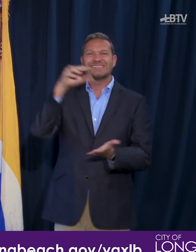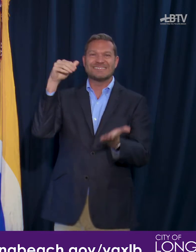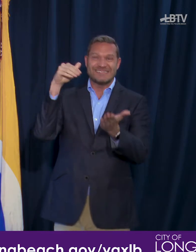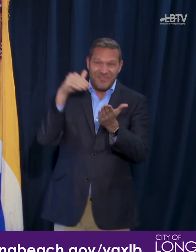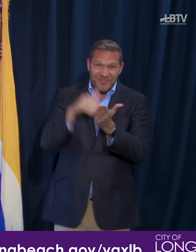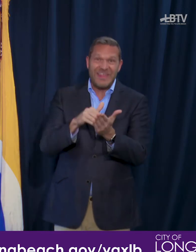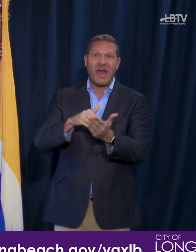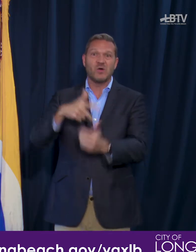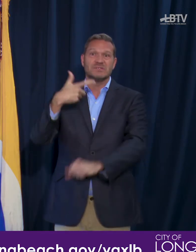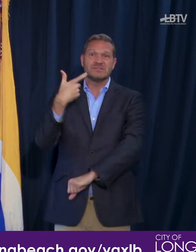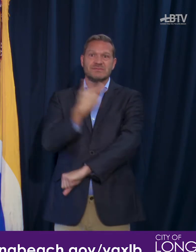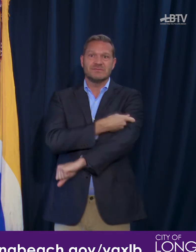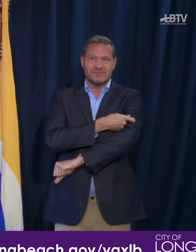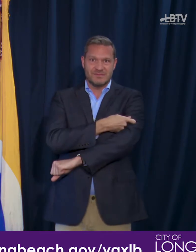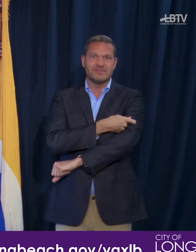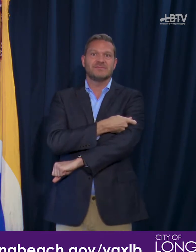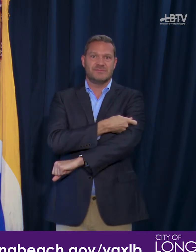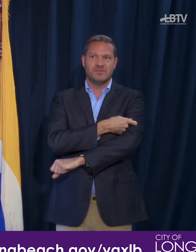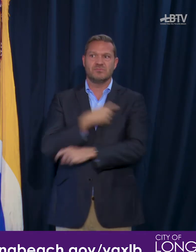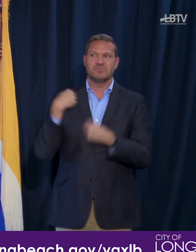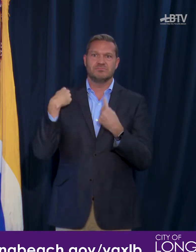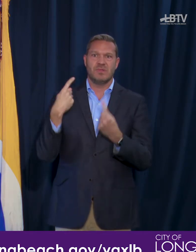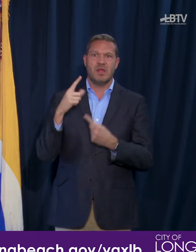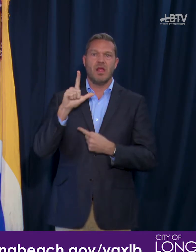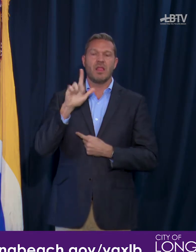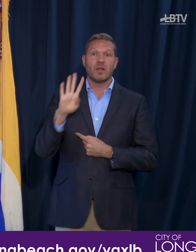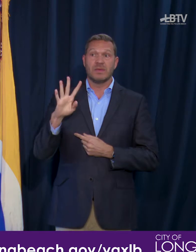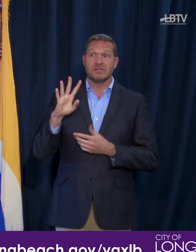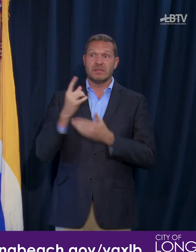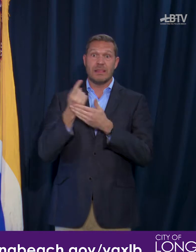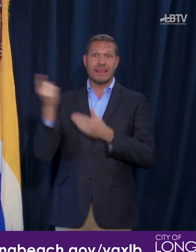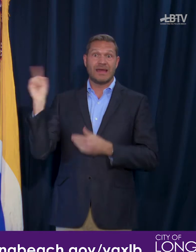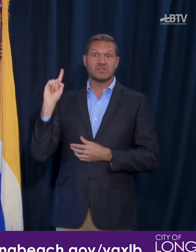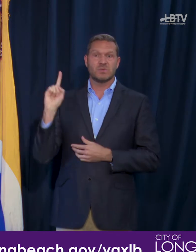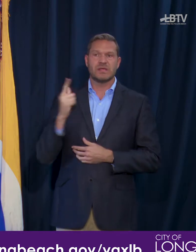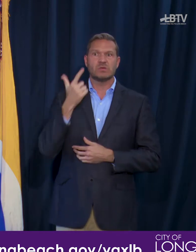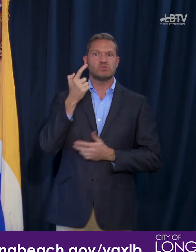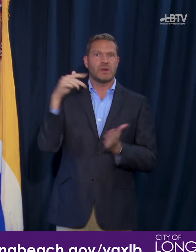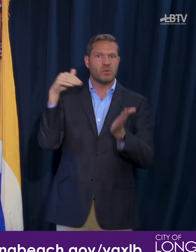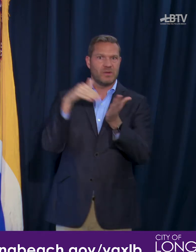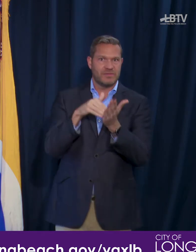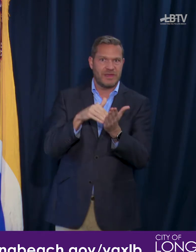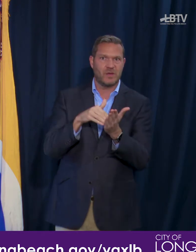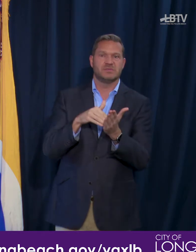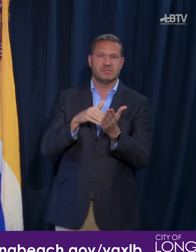Beach. Just a week ago we were at about 21,000 so you can see that our vaccine doses here in